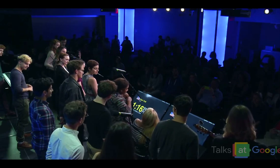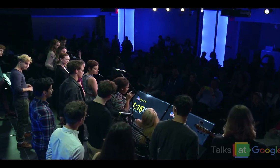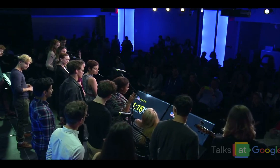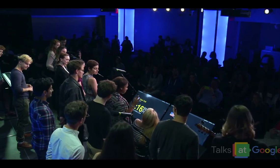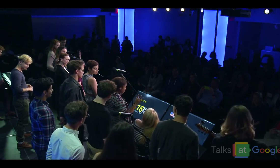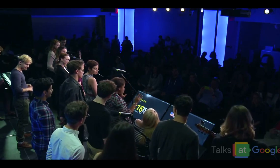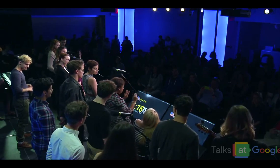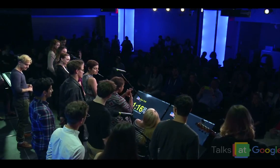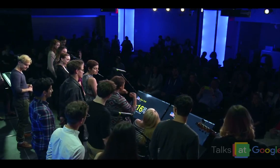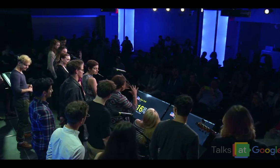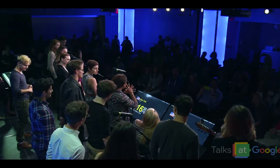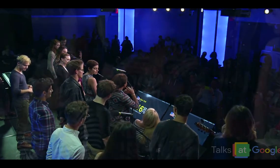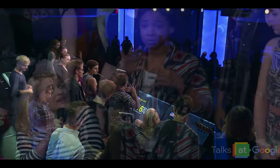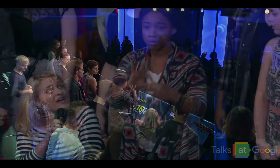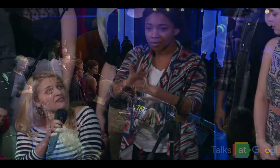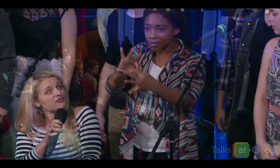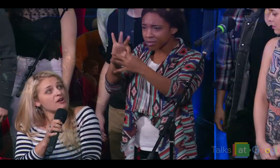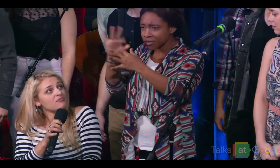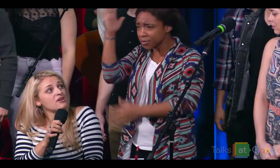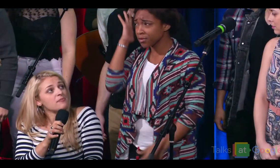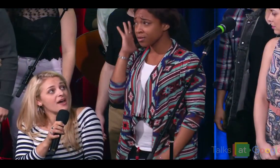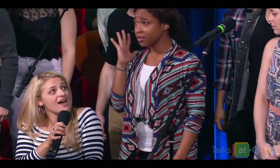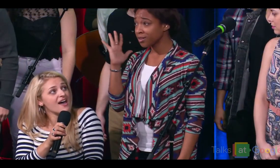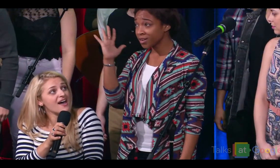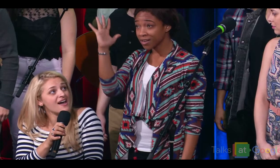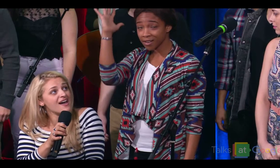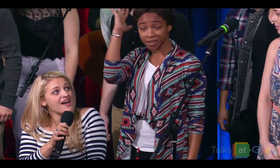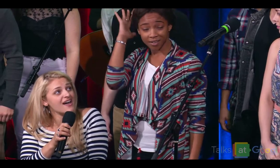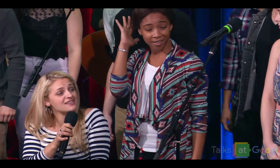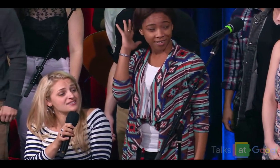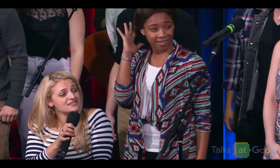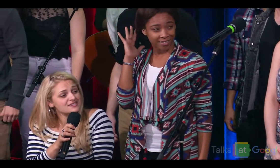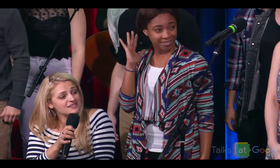will belong to some play from the past